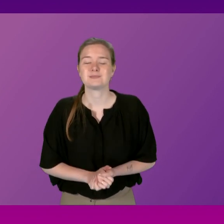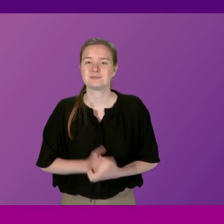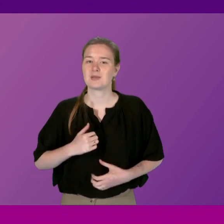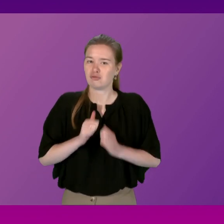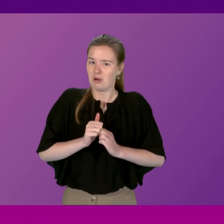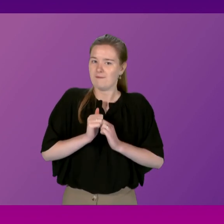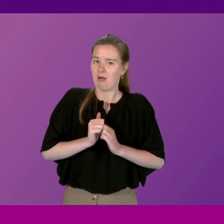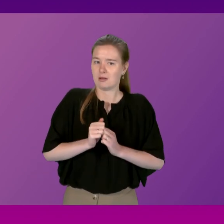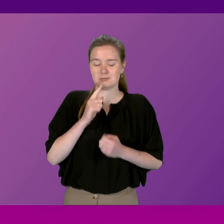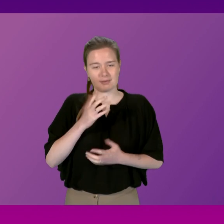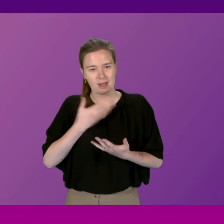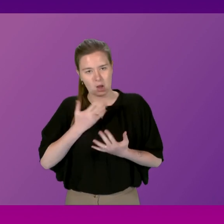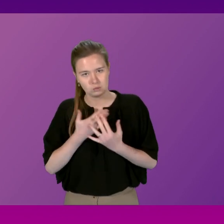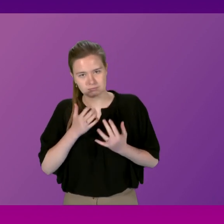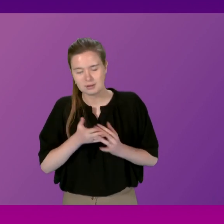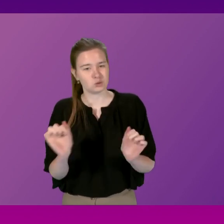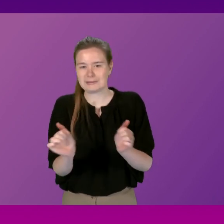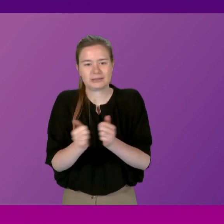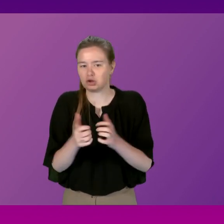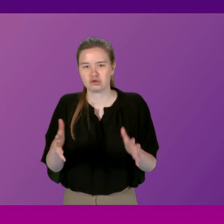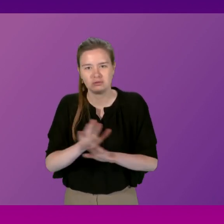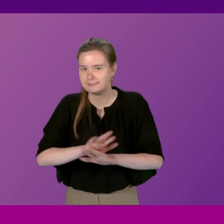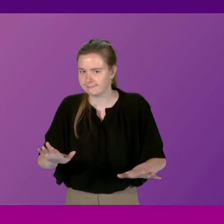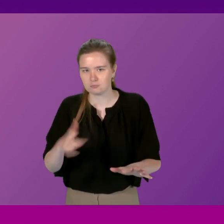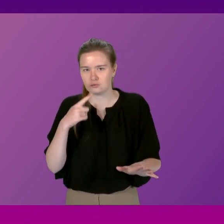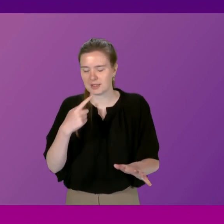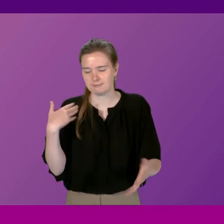I do not disagree with anything that the minister has said thus far in an excellent speech.